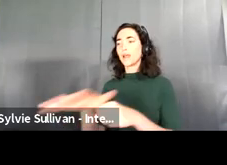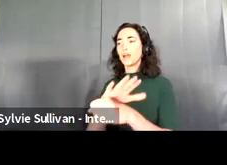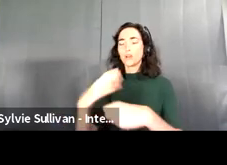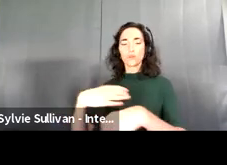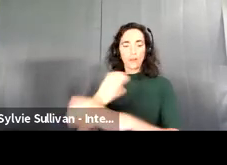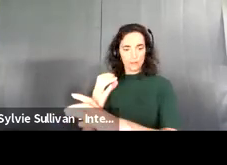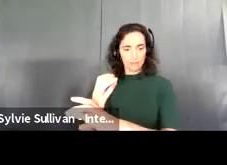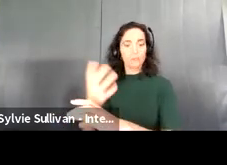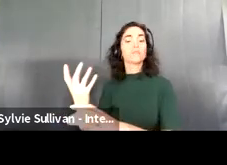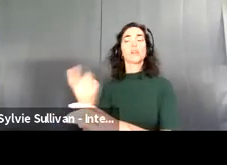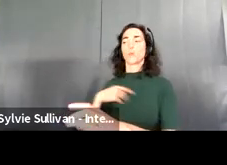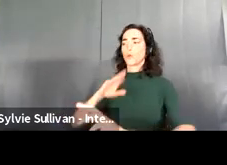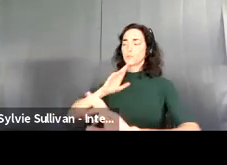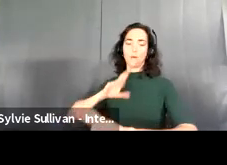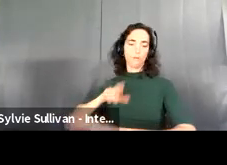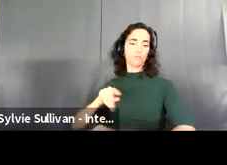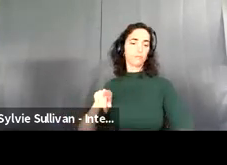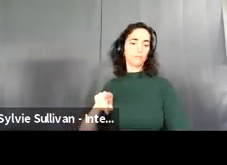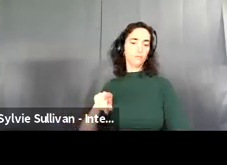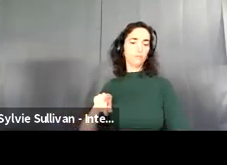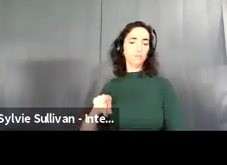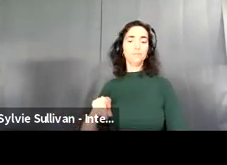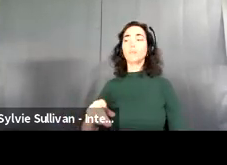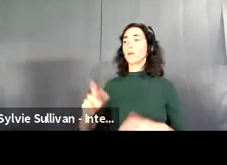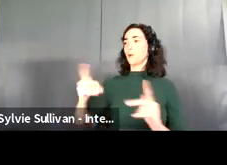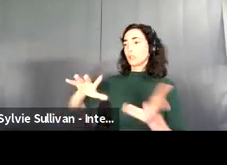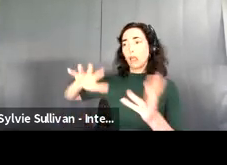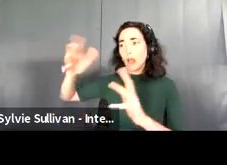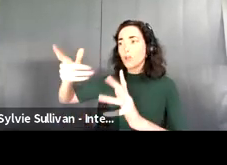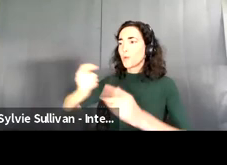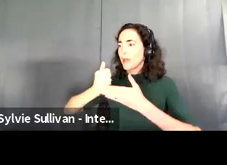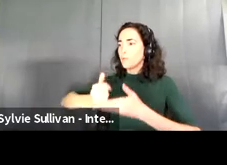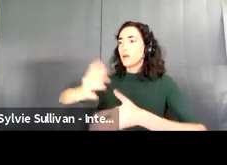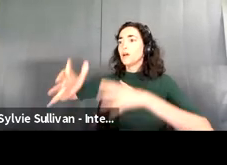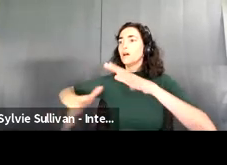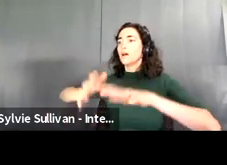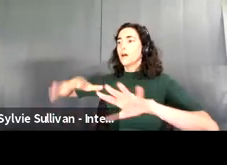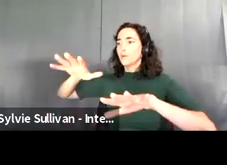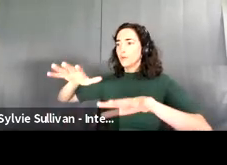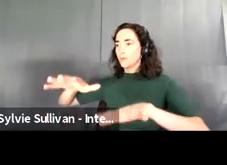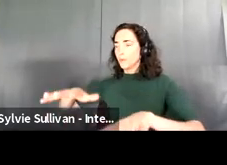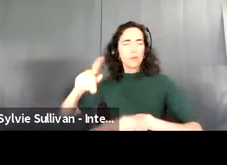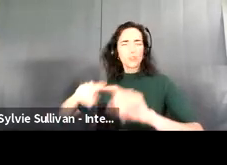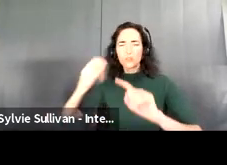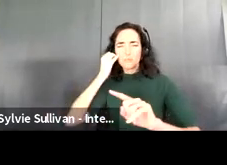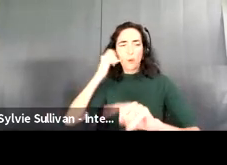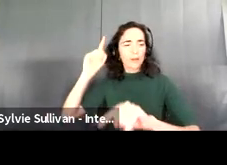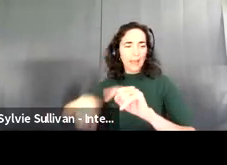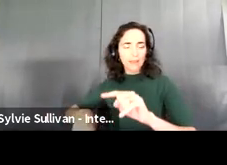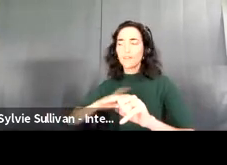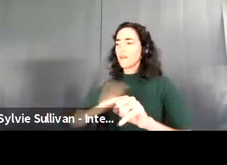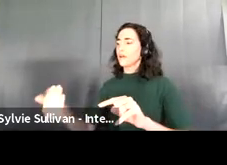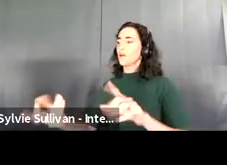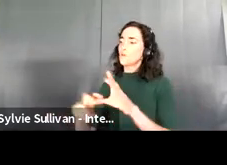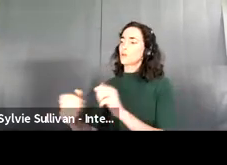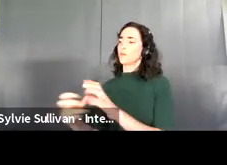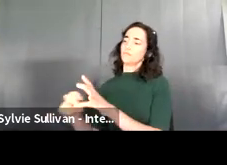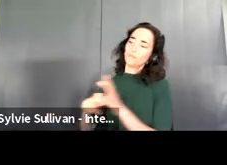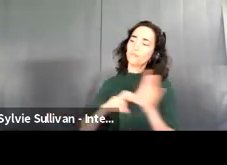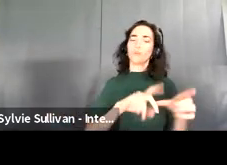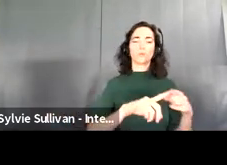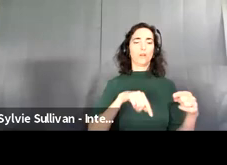And then we respond to that crisis, so we will try to stabilize them in the community, but if we can't. The team would go ahead and transport them to the facility.